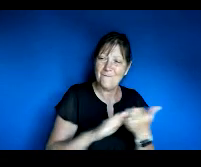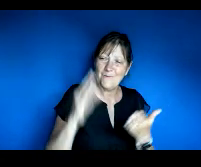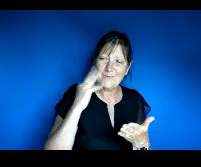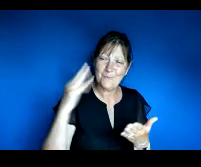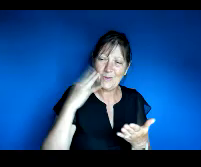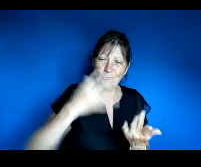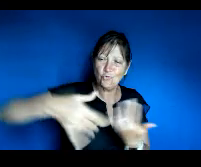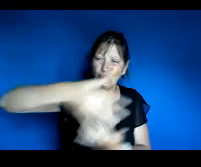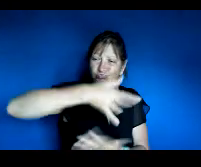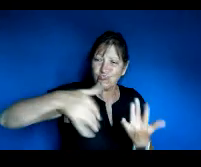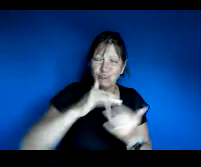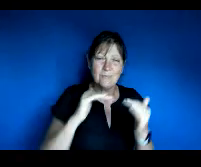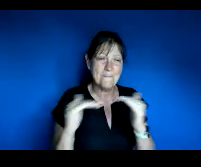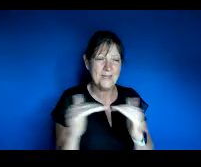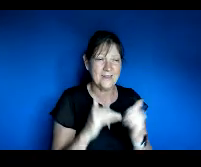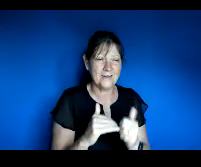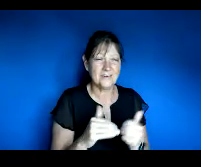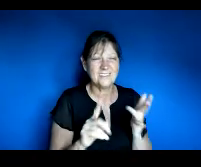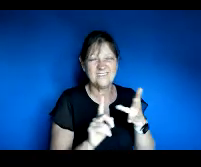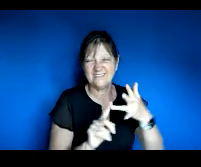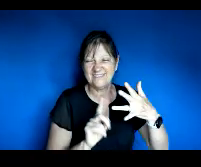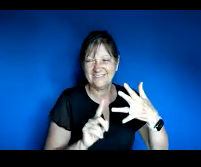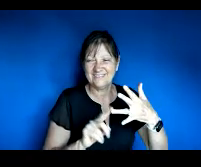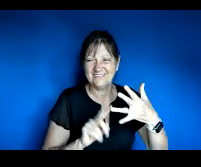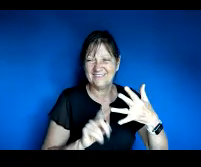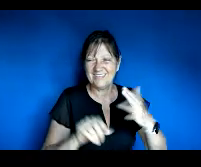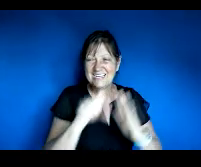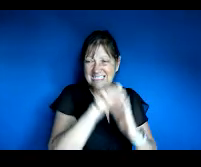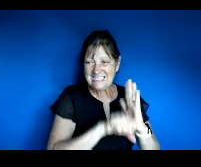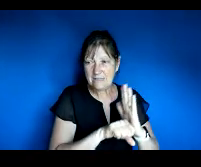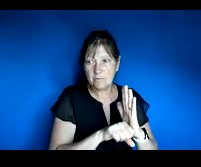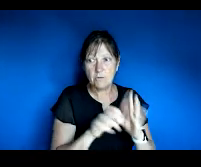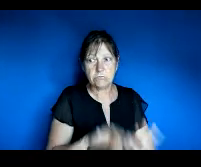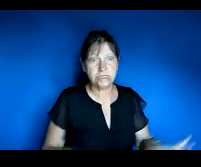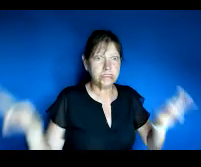Again, I already talked about the syllabus, that is your guide, that is your outline,